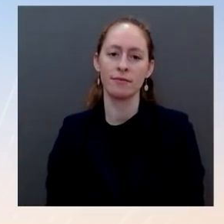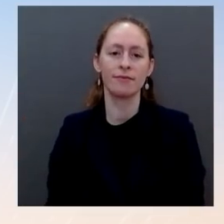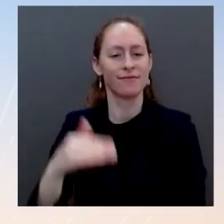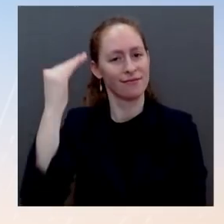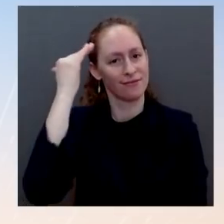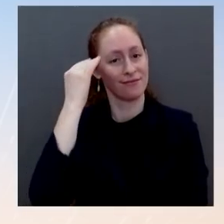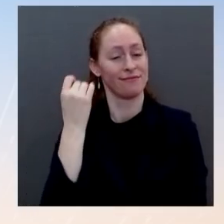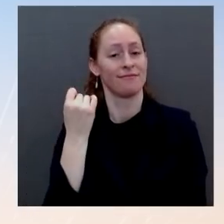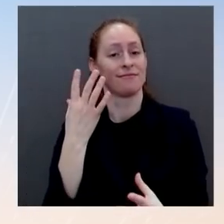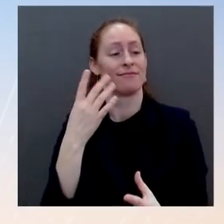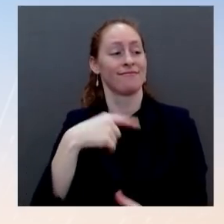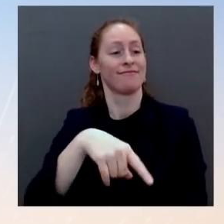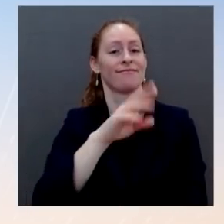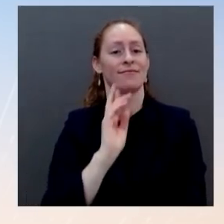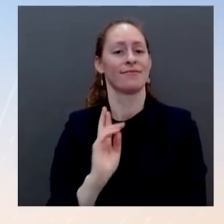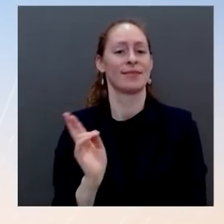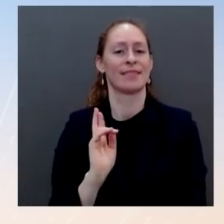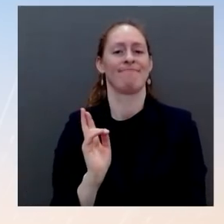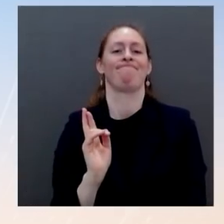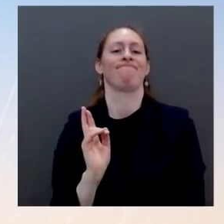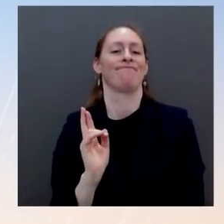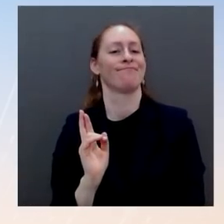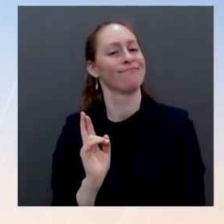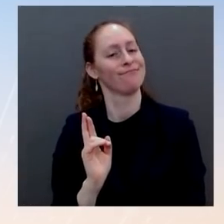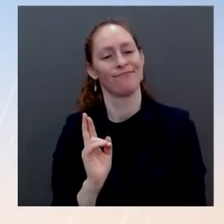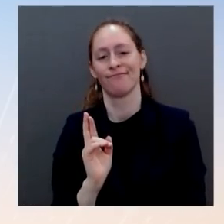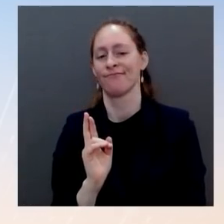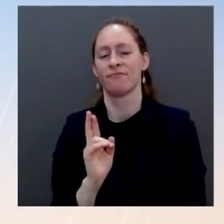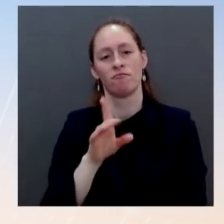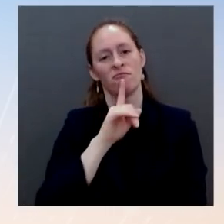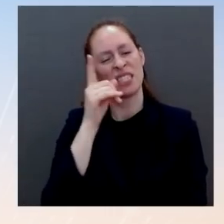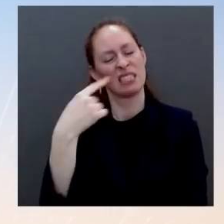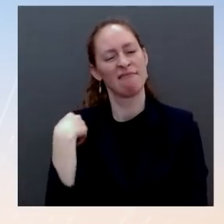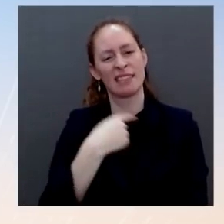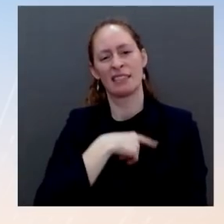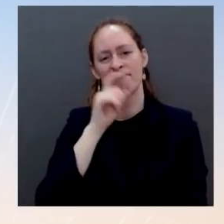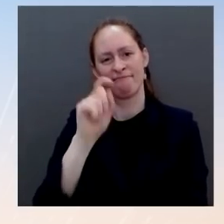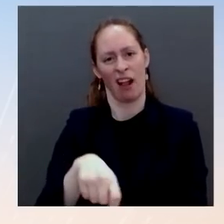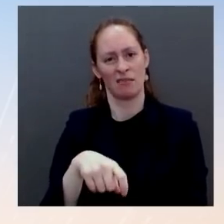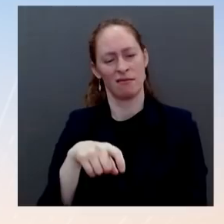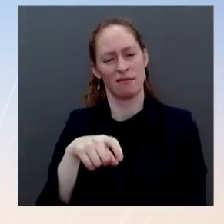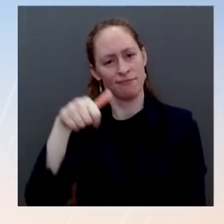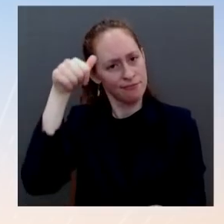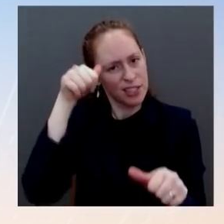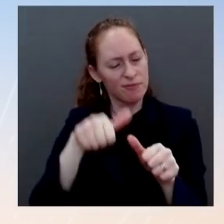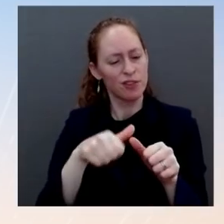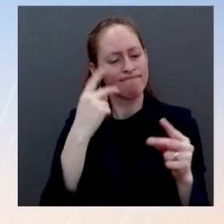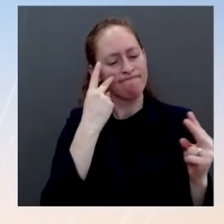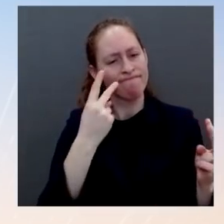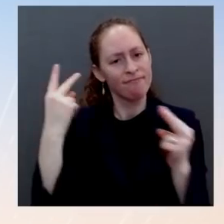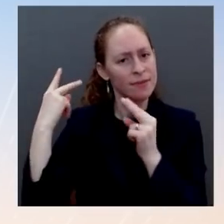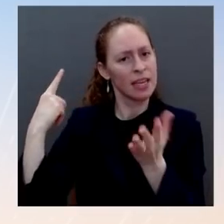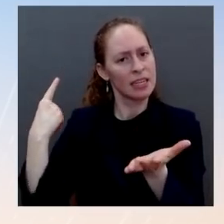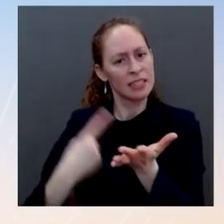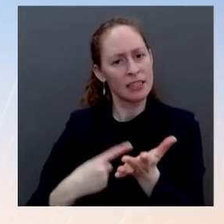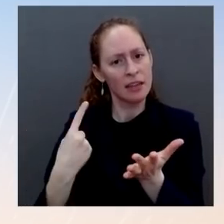to protect people's fundamental rights, including the peaceful transfer of power, people's right to vote across the country --